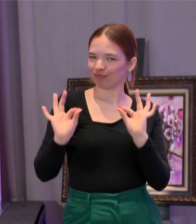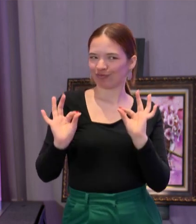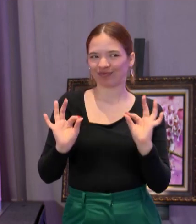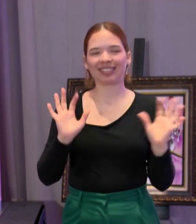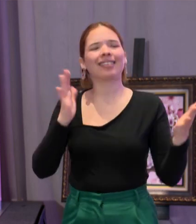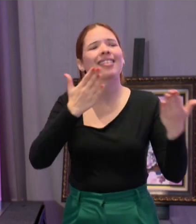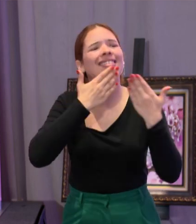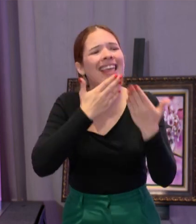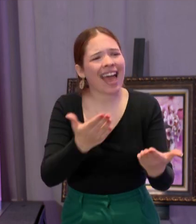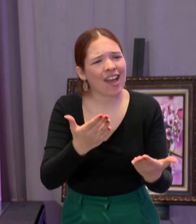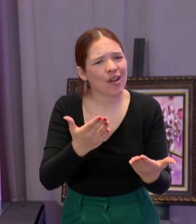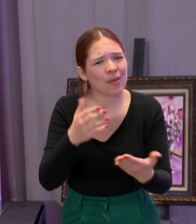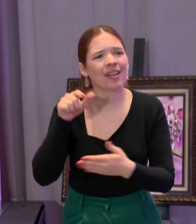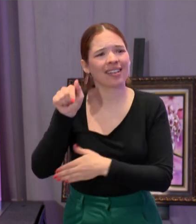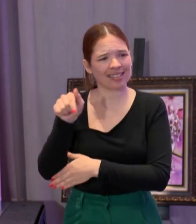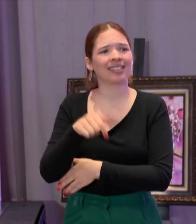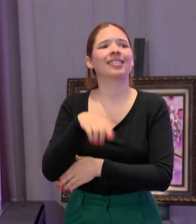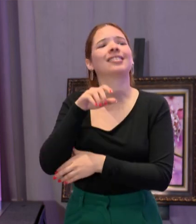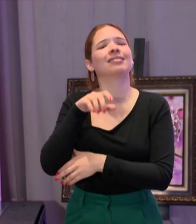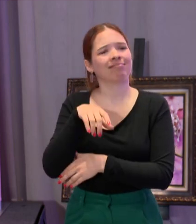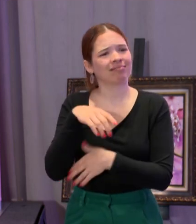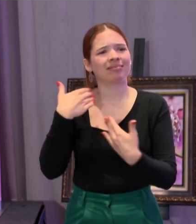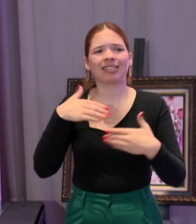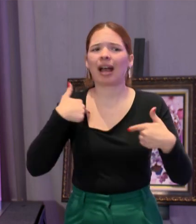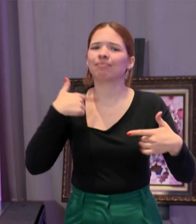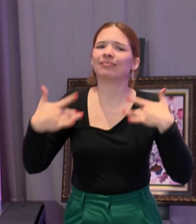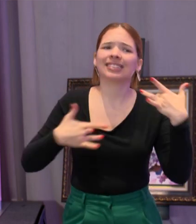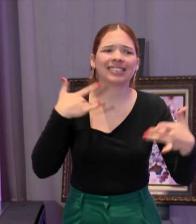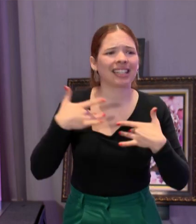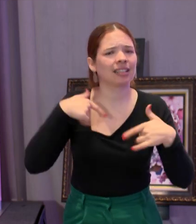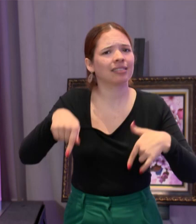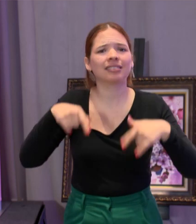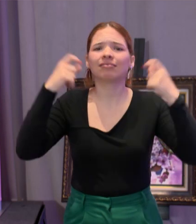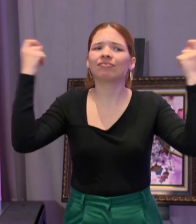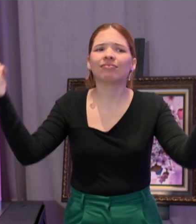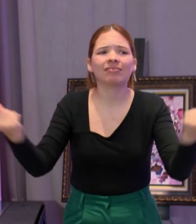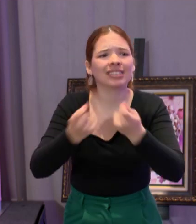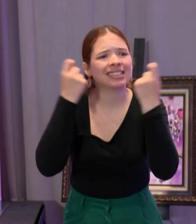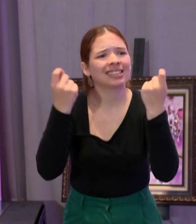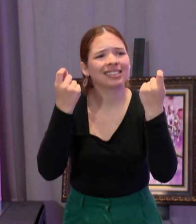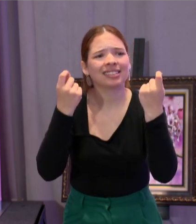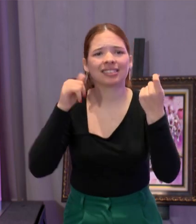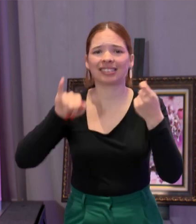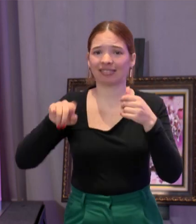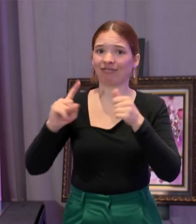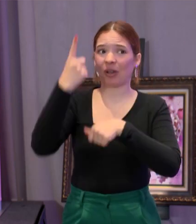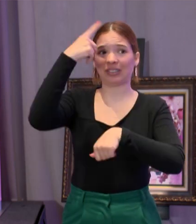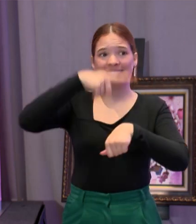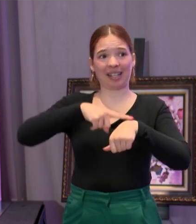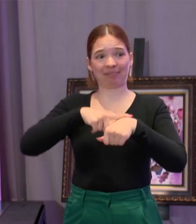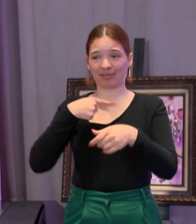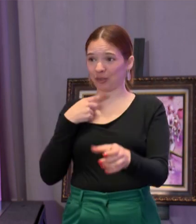I AM SO EXCITED ABOUT THE CHERRY BLOSSOM FESTIVAL, AND YES, THIS IS MY FIRST TIME JOINING THE TEAM.